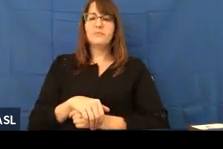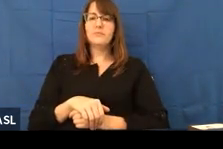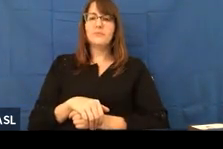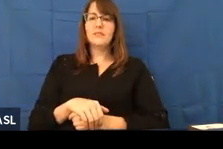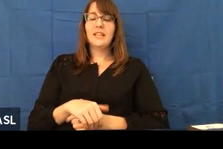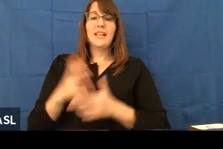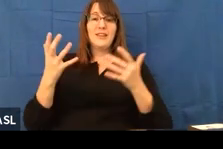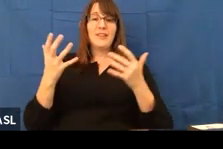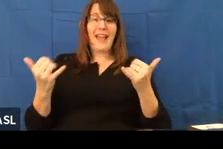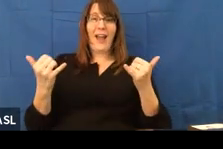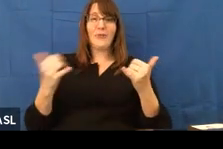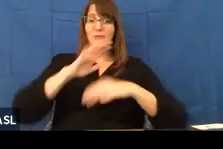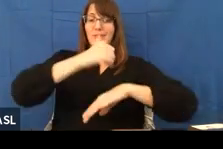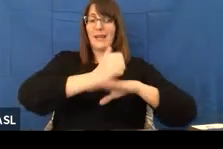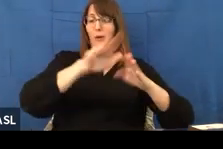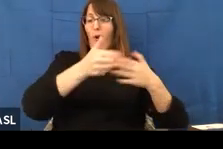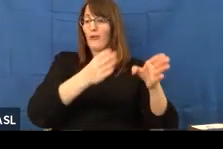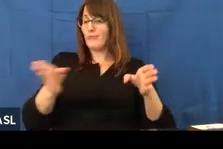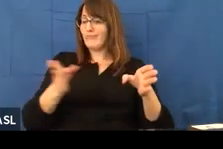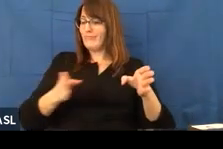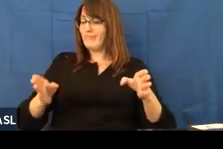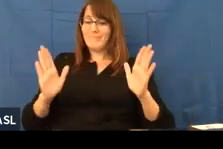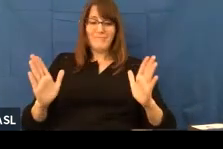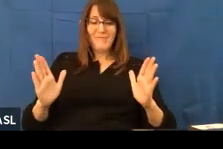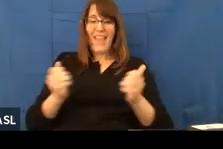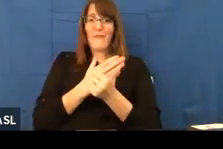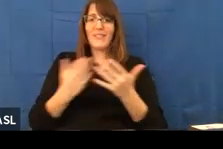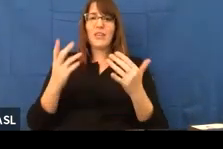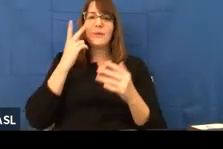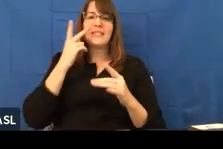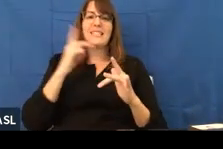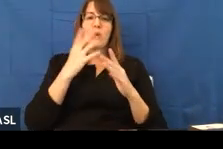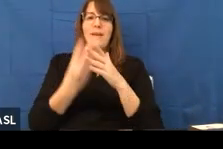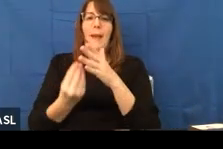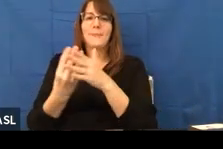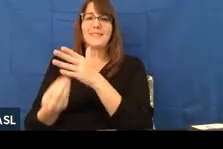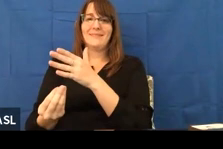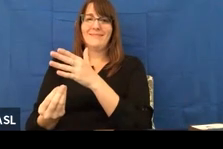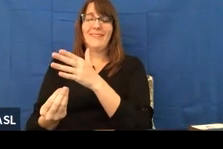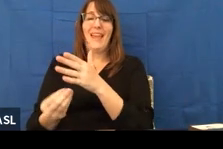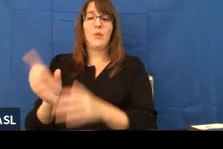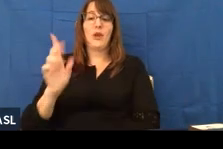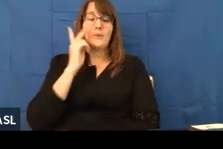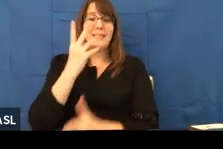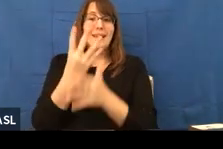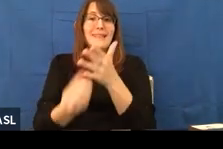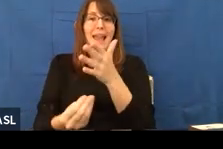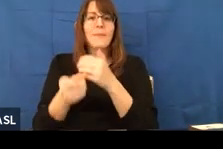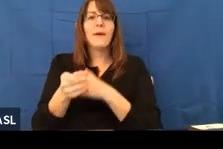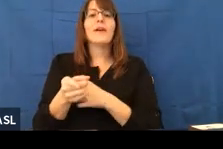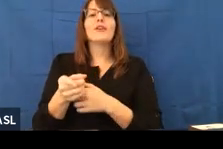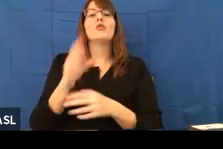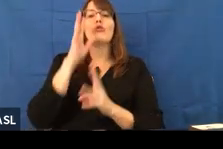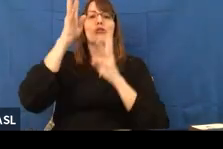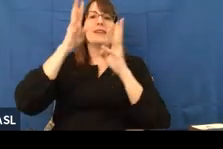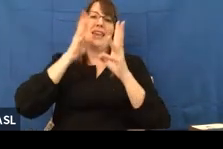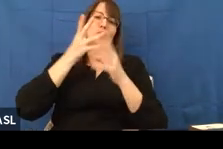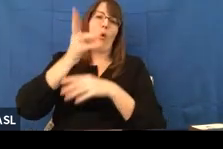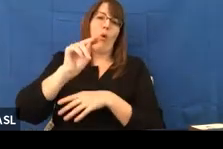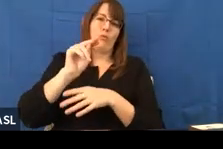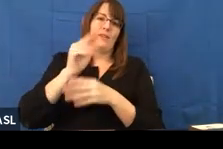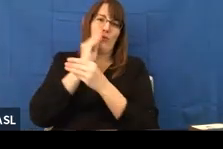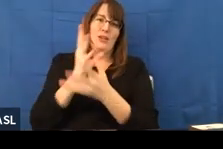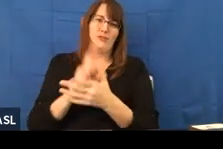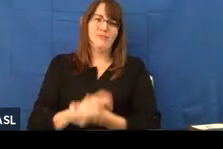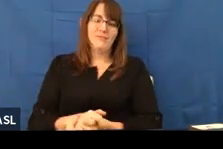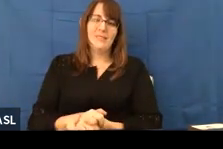Jewyl Alderson Clarke, SDCOE: Now you can look for the gaps and if you find the gap that's where you have to create valuable content. So when you look at a whole year ahead of you don't feel like you have to create novel content.